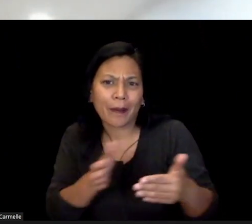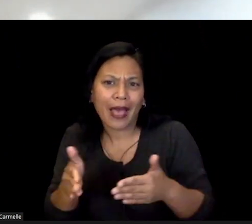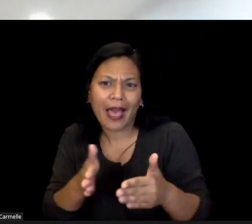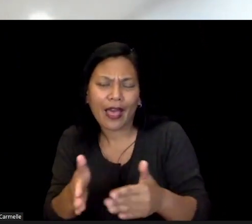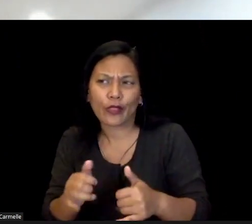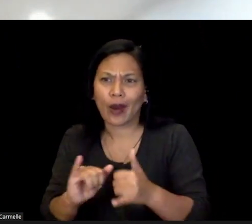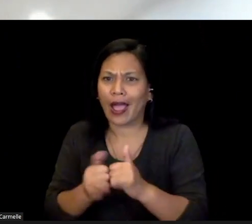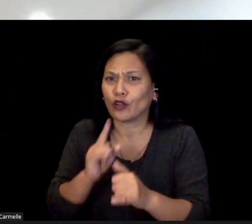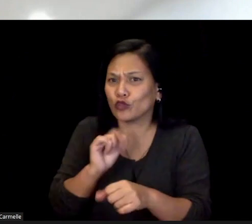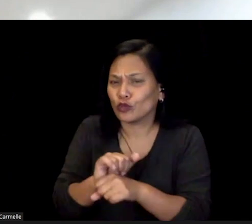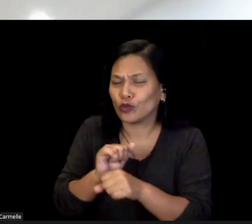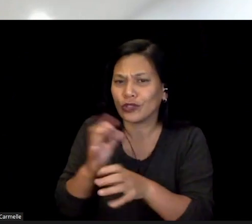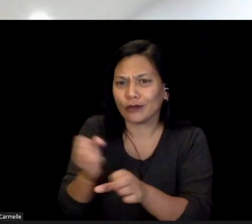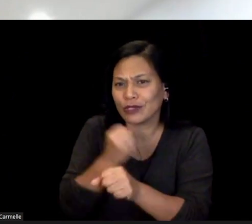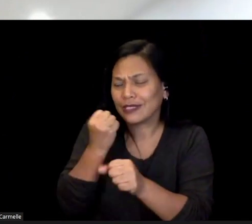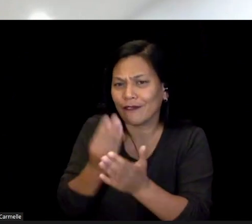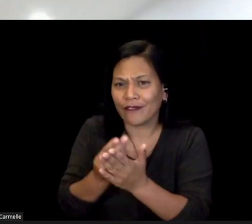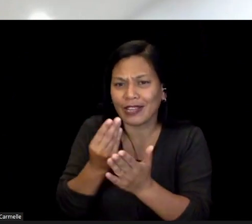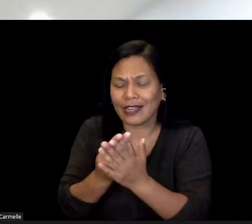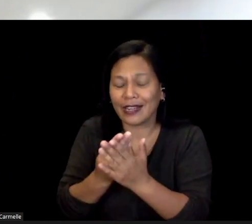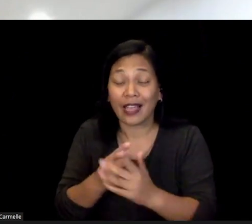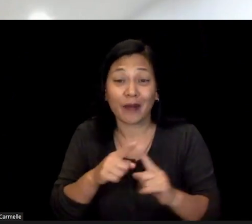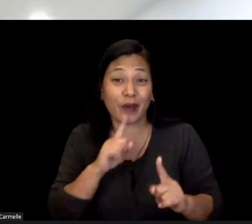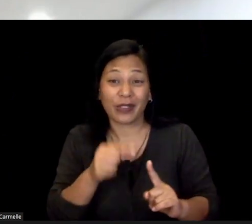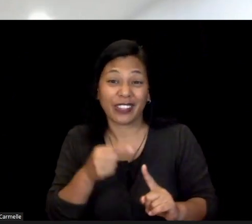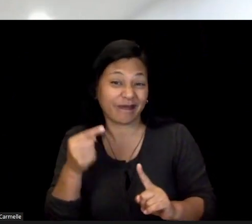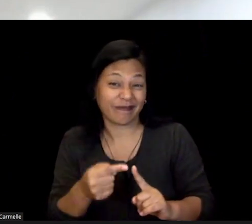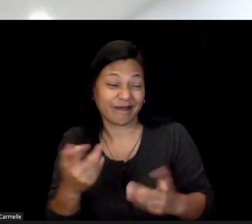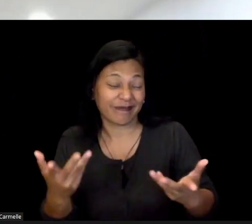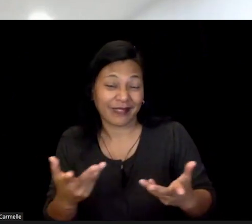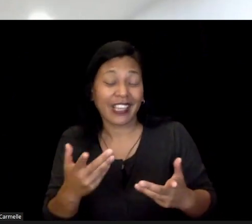And it's really a cliche, but it just it's do the work, read everything through.